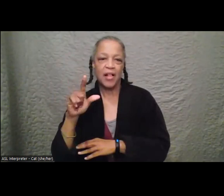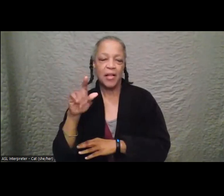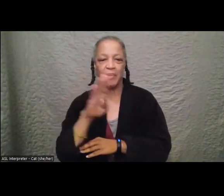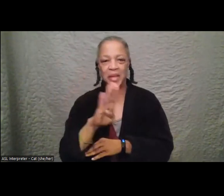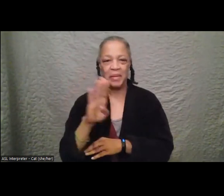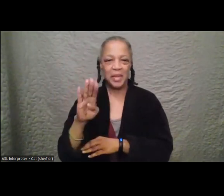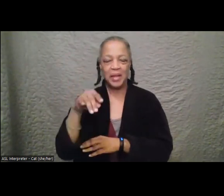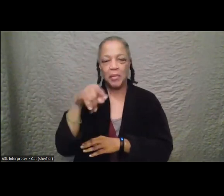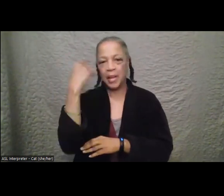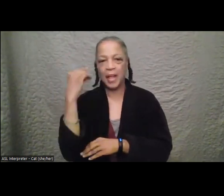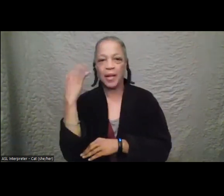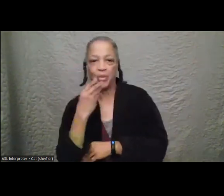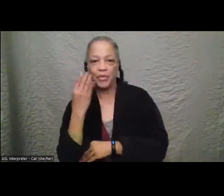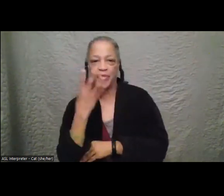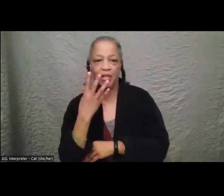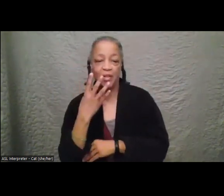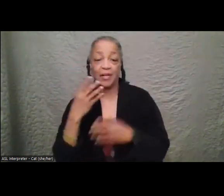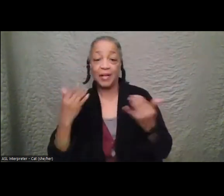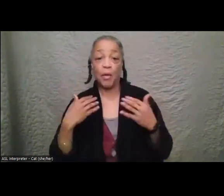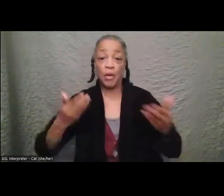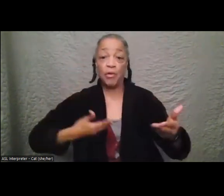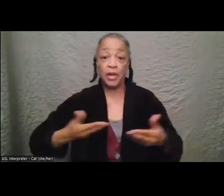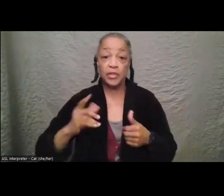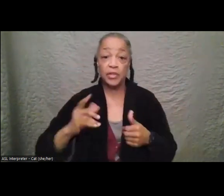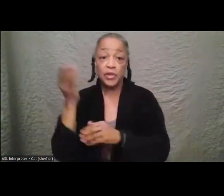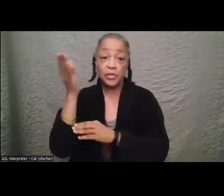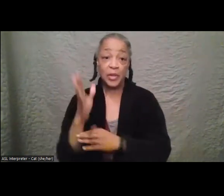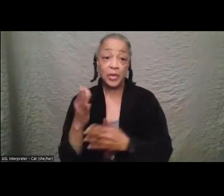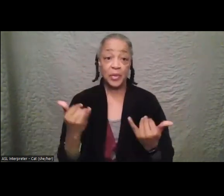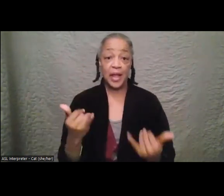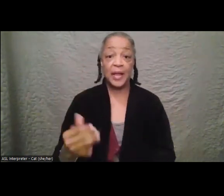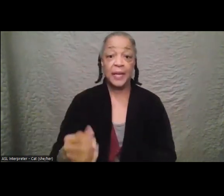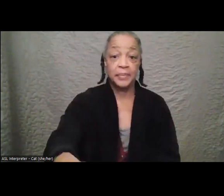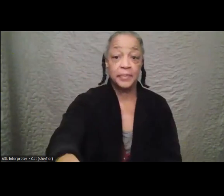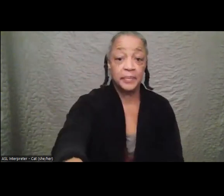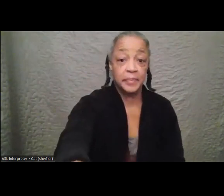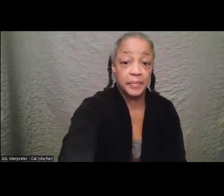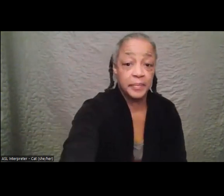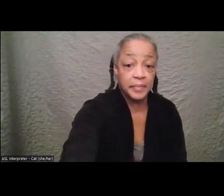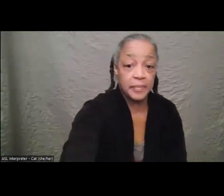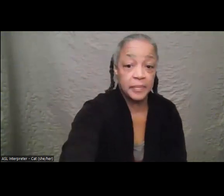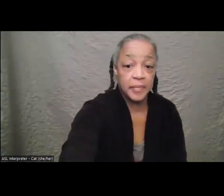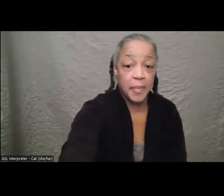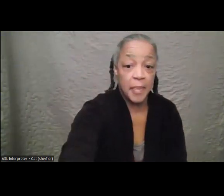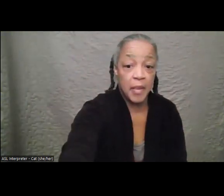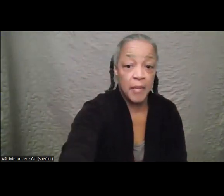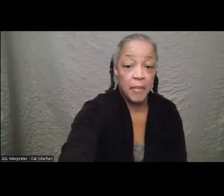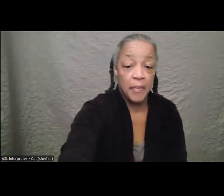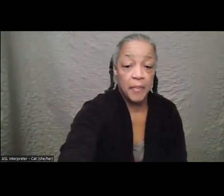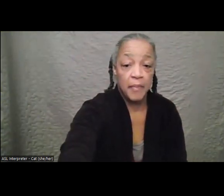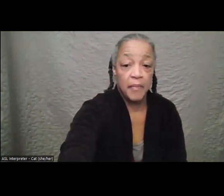I want to introduce our first speaker for today . We will hear from Bill Hirsh , executive